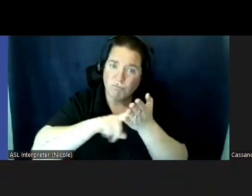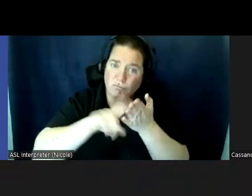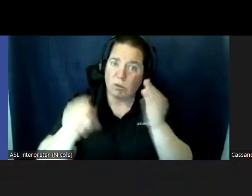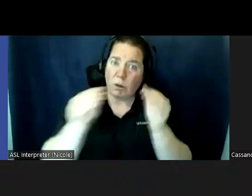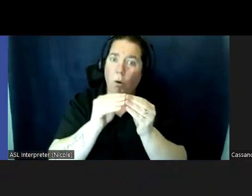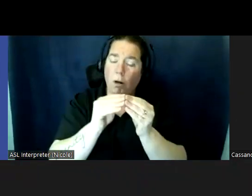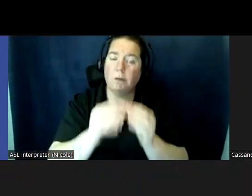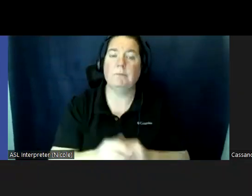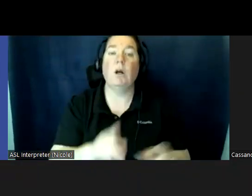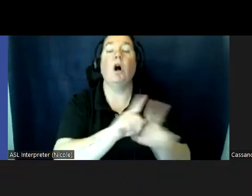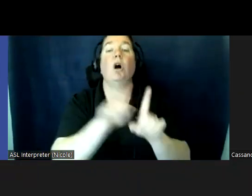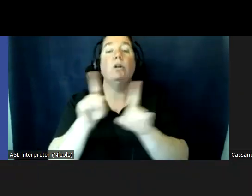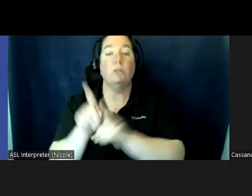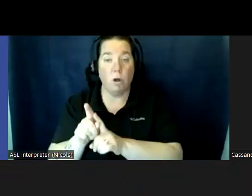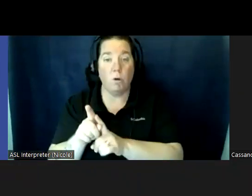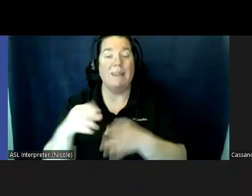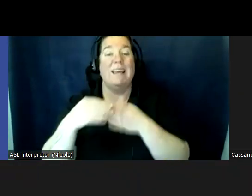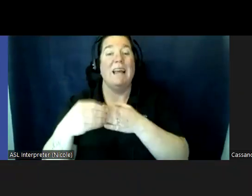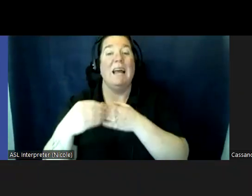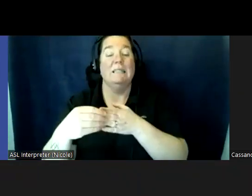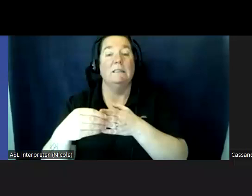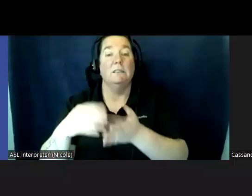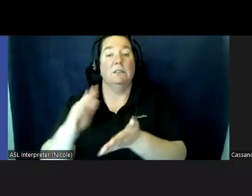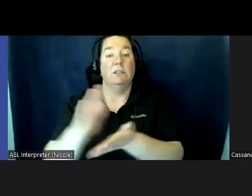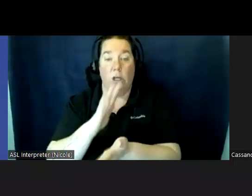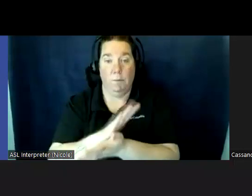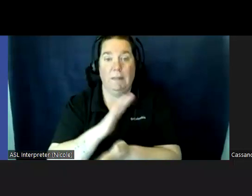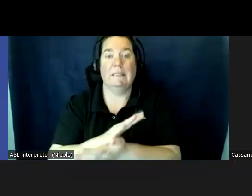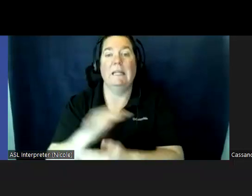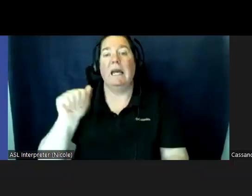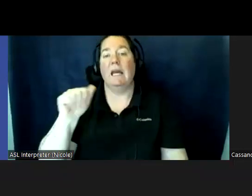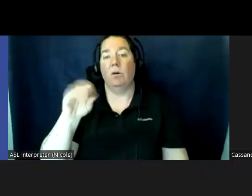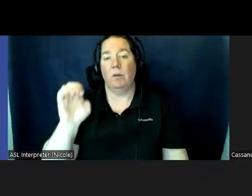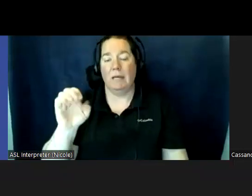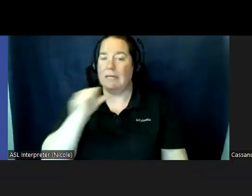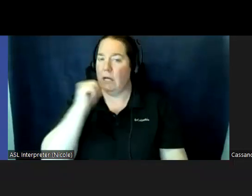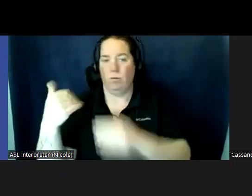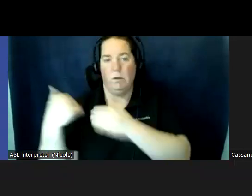Then finally in those guidance documents, the AOE it's not the responsibility of the state agency